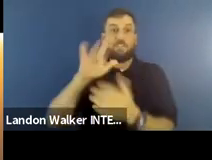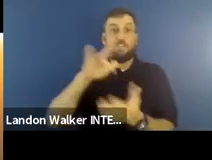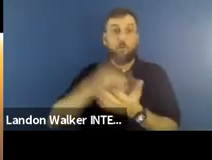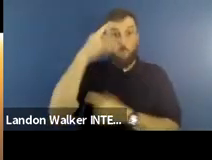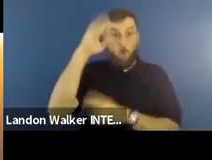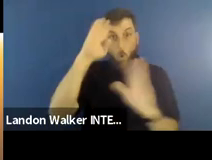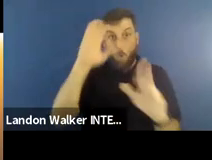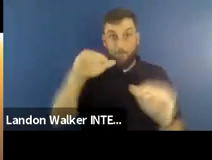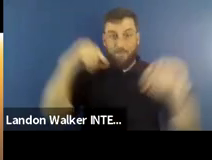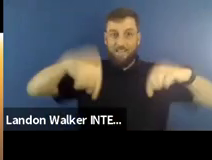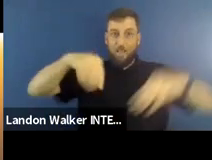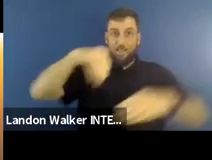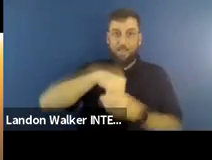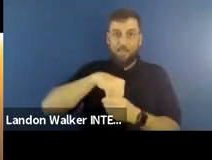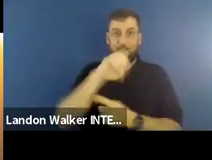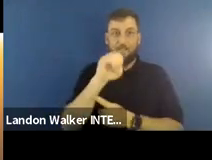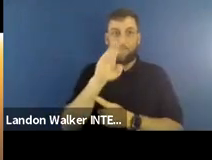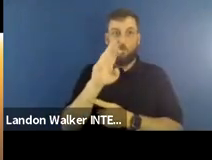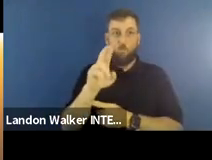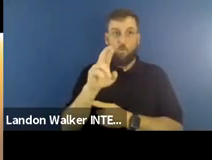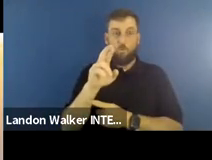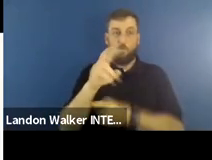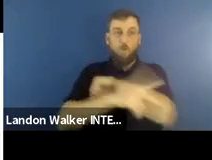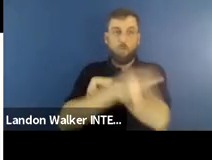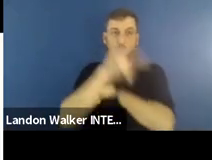facility here in East Baton Rouge Parish, this is just the the front portion of the building.